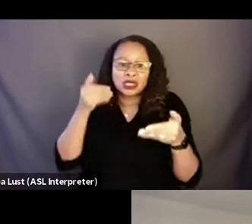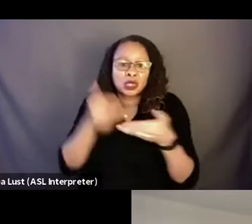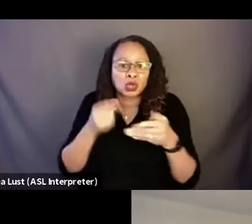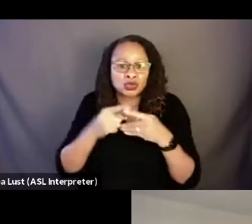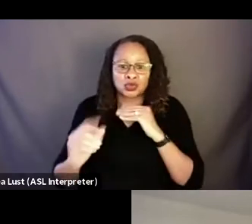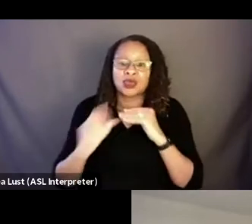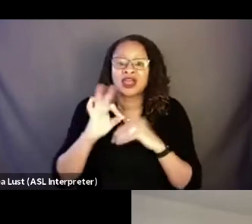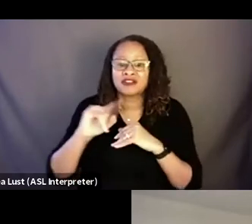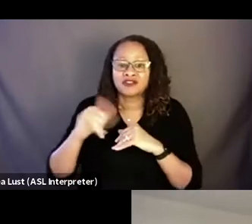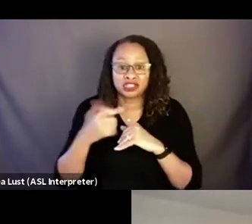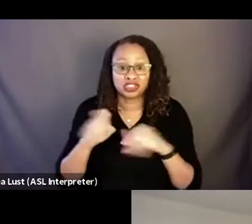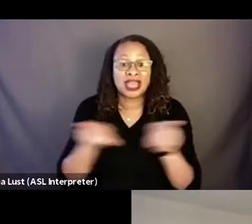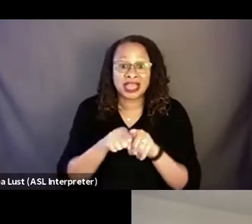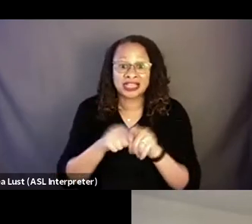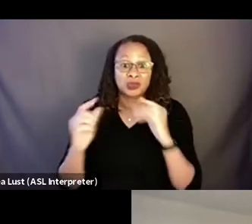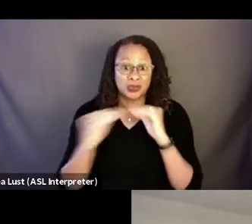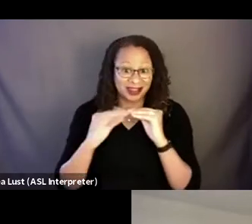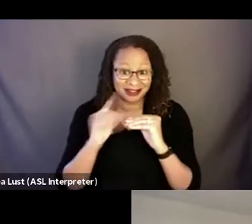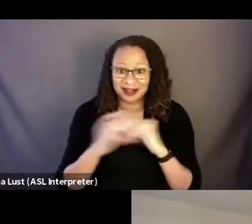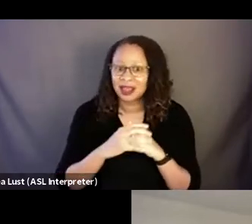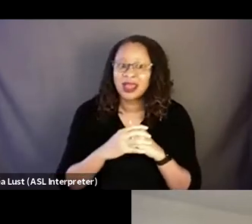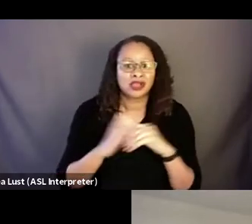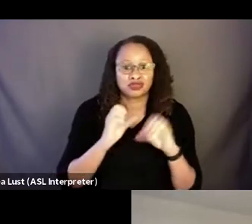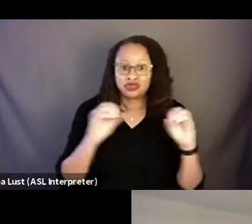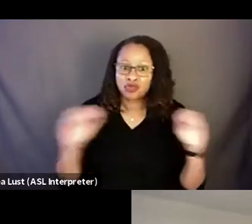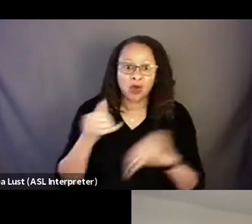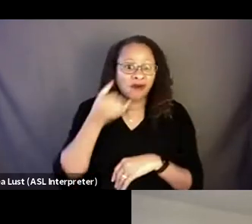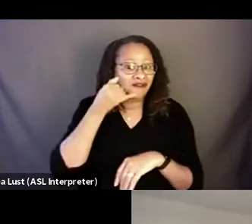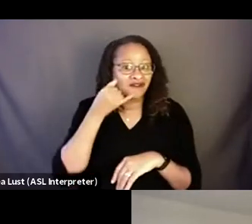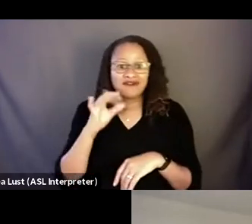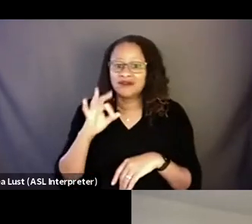So cell phones were taken from people, Google watches were taken from people,